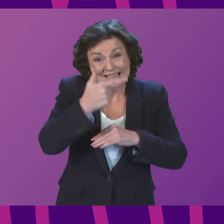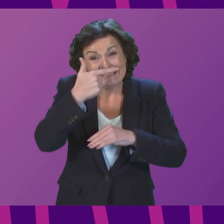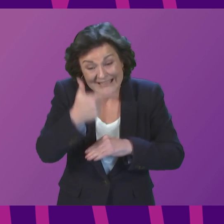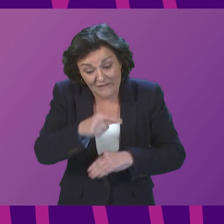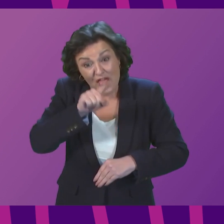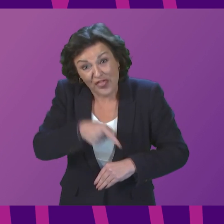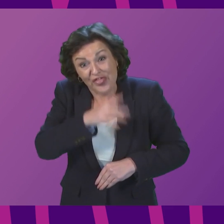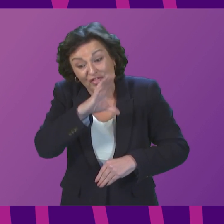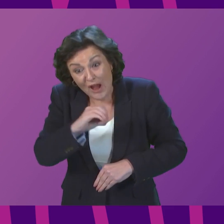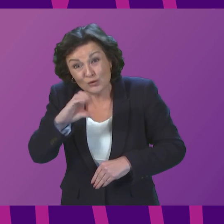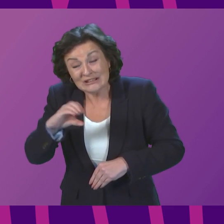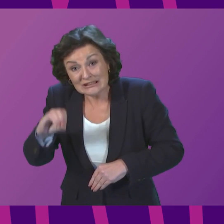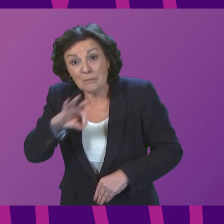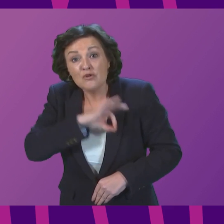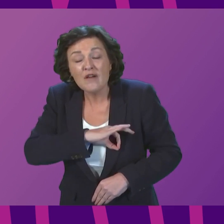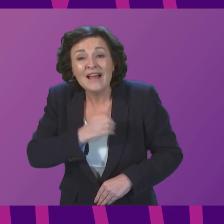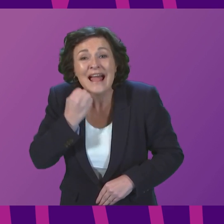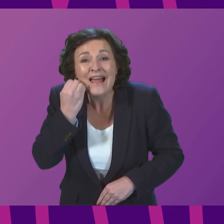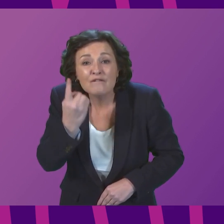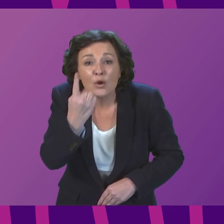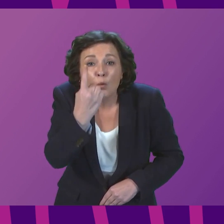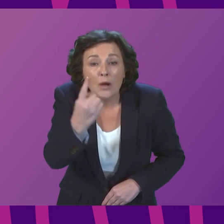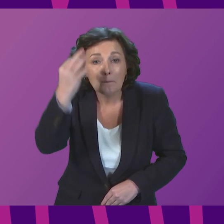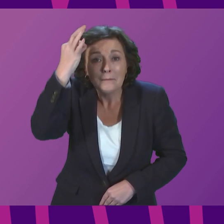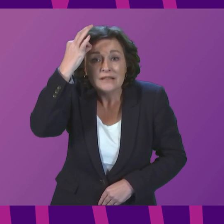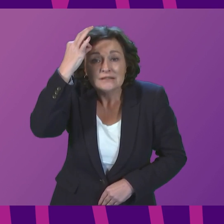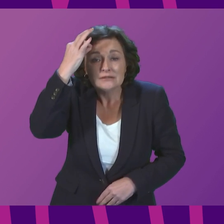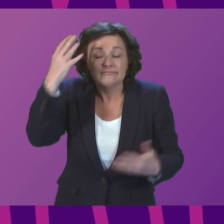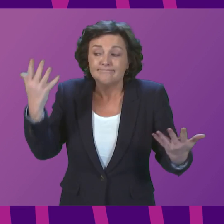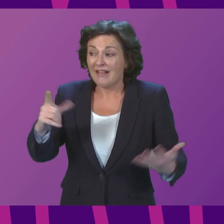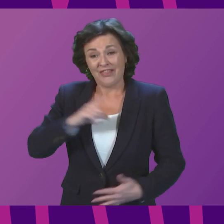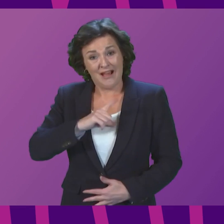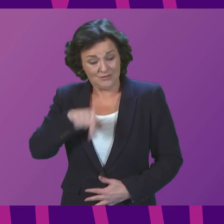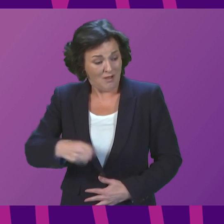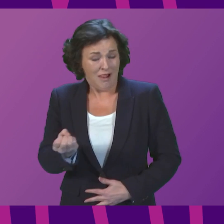That is why Labour proposed a windfall tax on the profits of energy companies to help